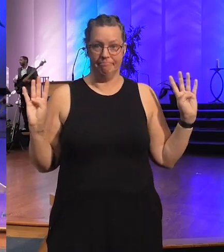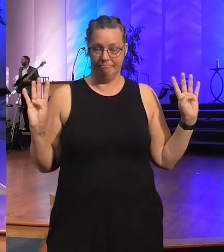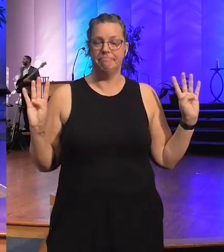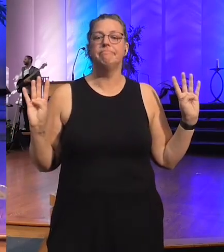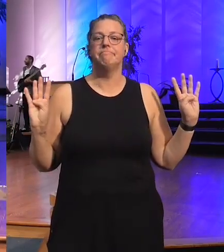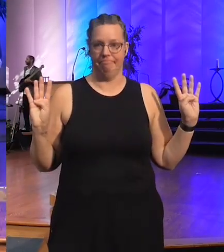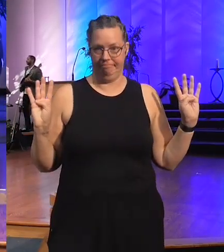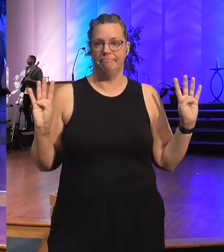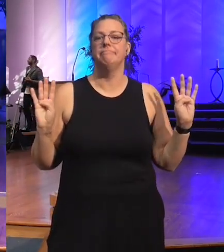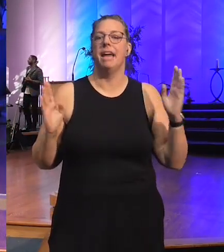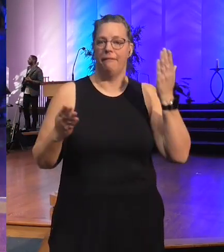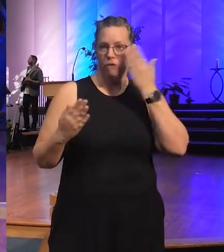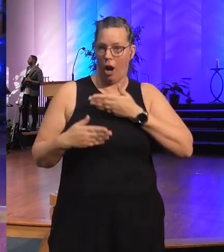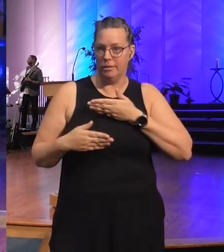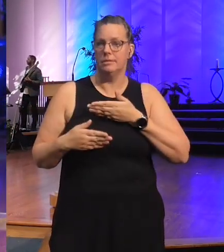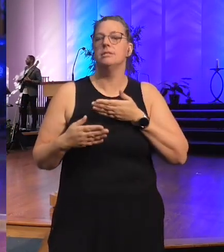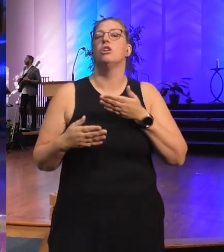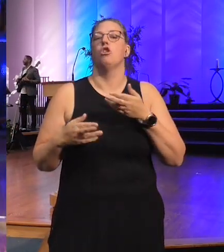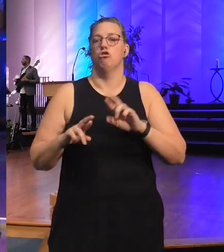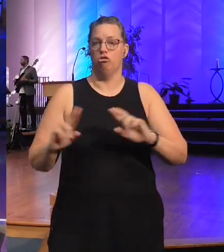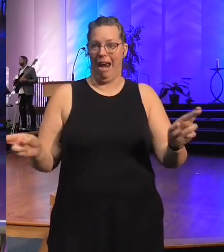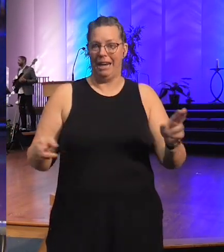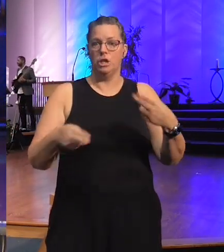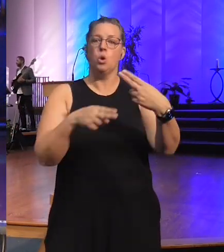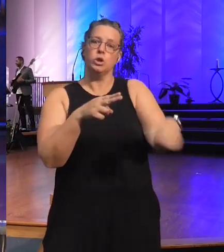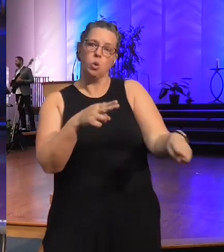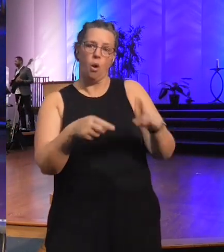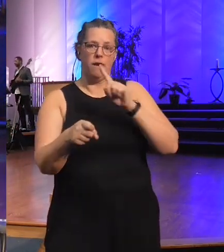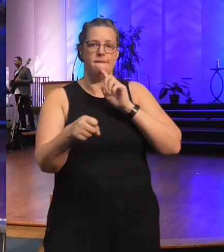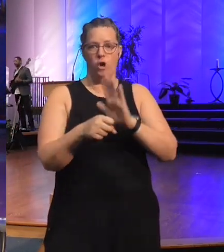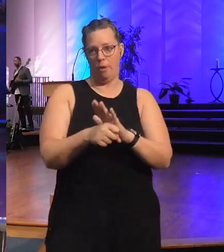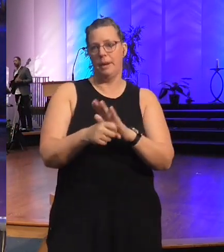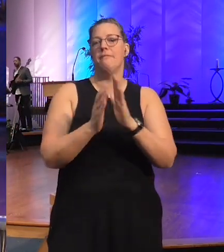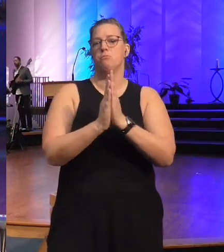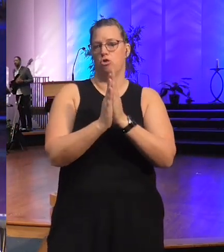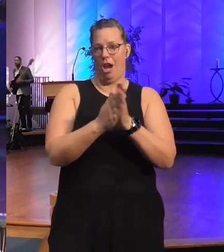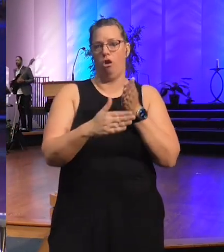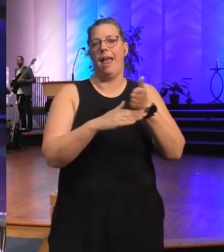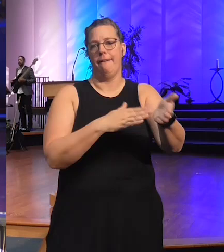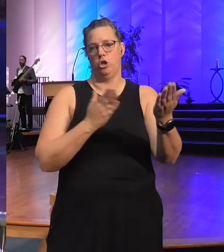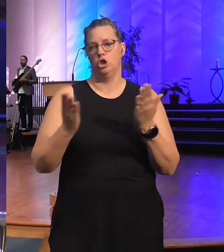here in front ready to do a short affirmative prayer with you after the service thank you R